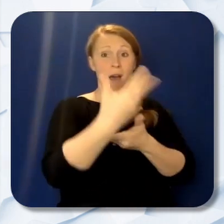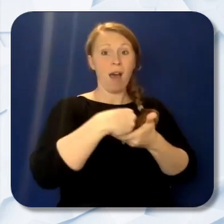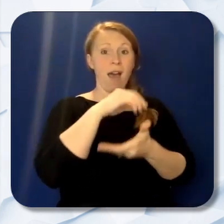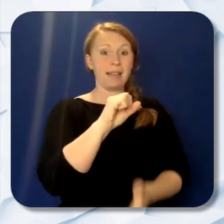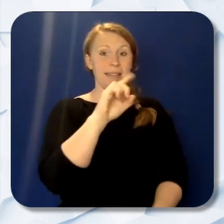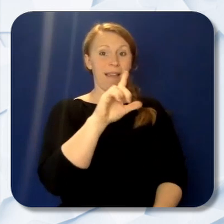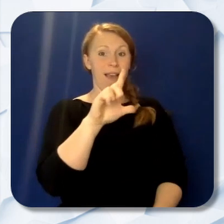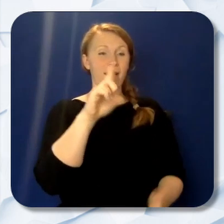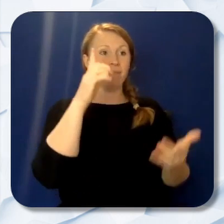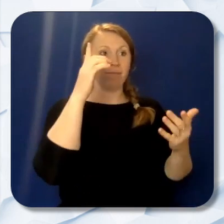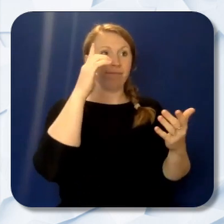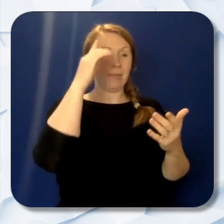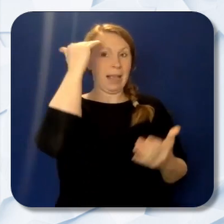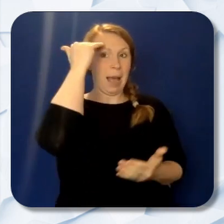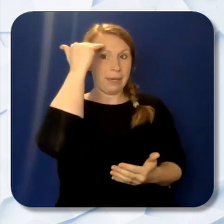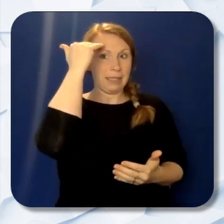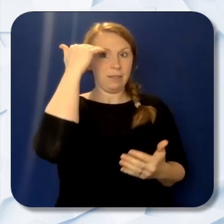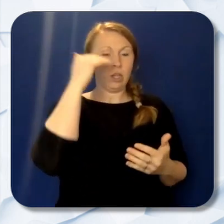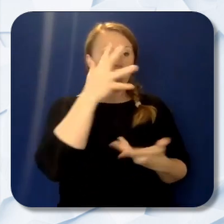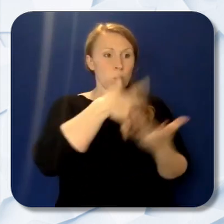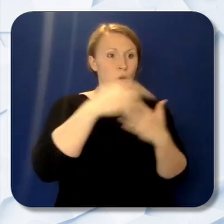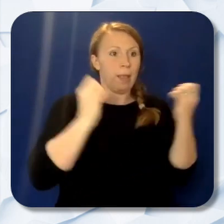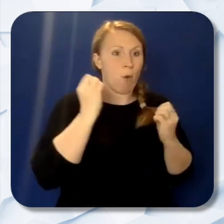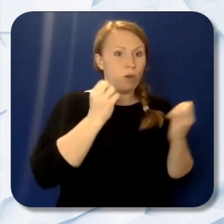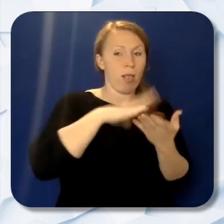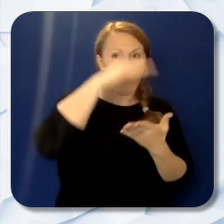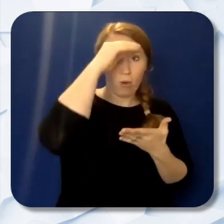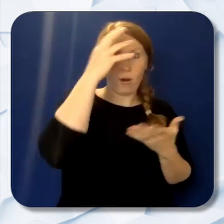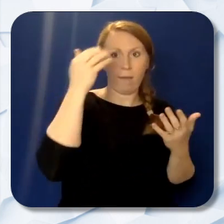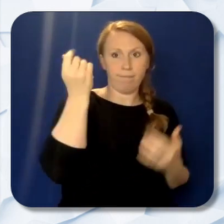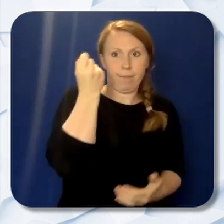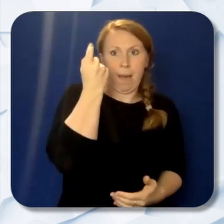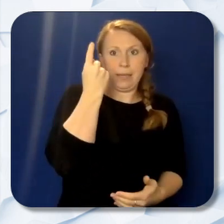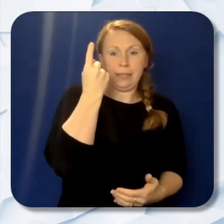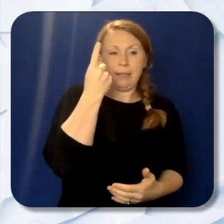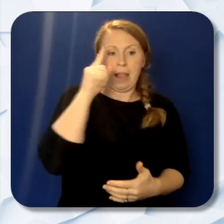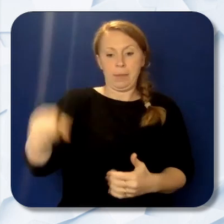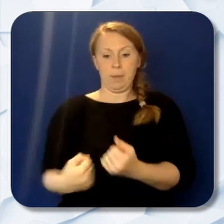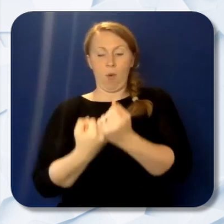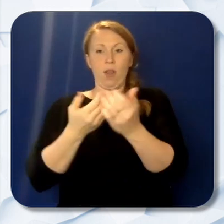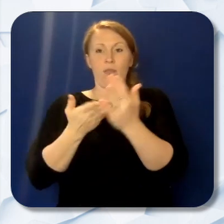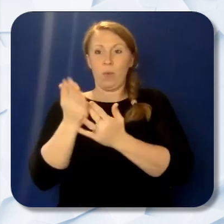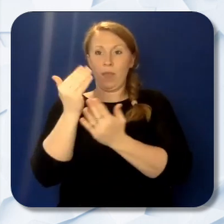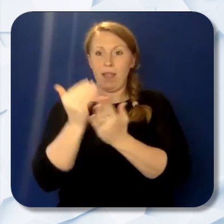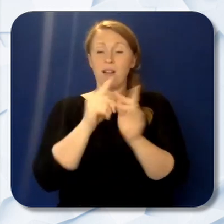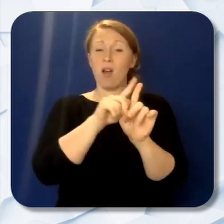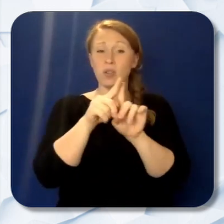the social, emotional learning competencies that are being reinforced by the lesson, and they also connect to other content areas outside of health.